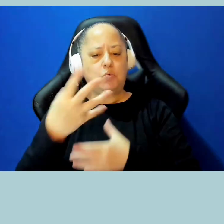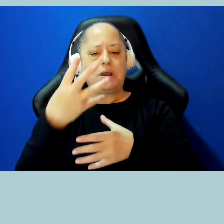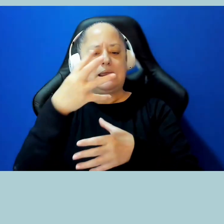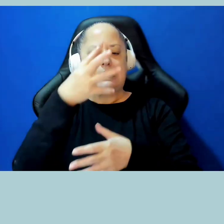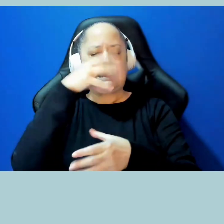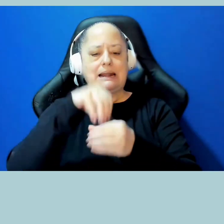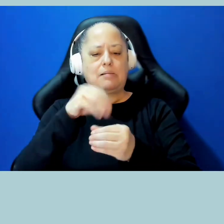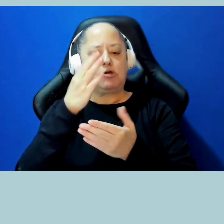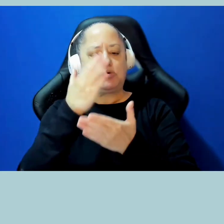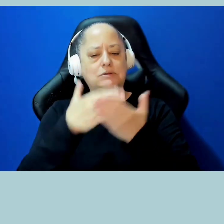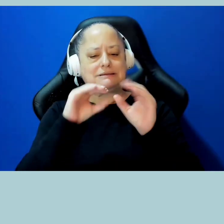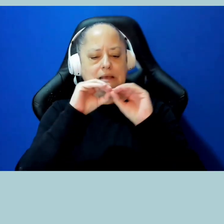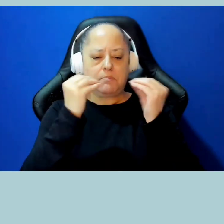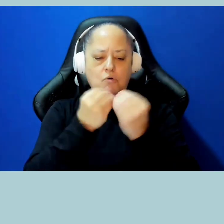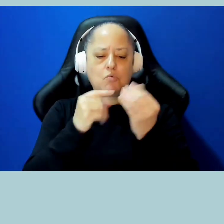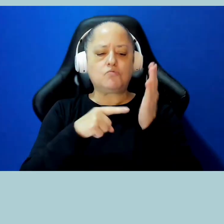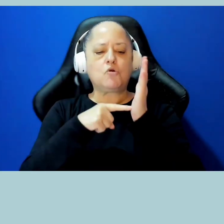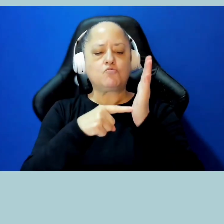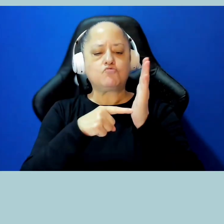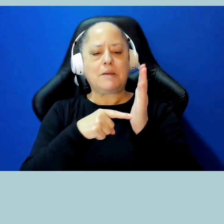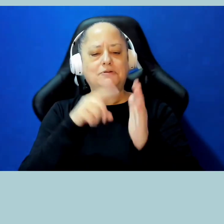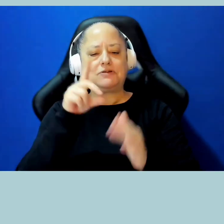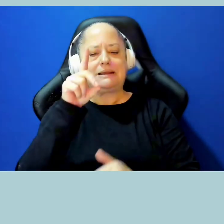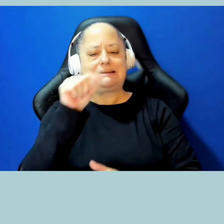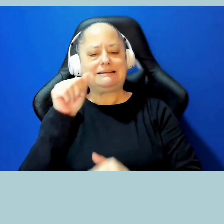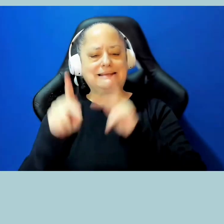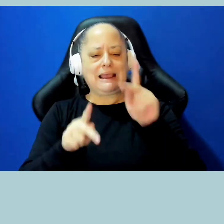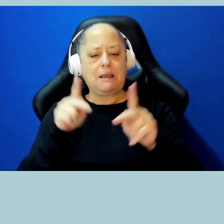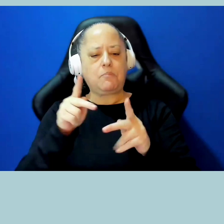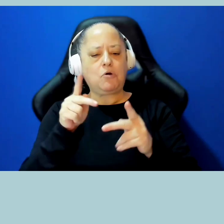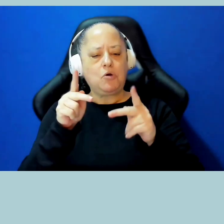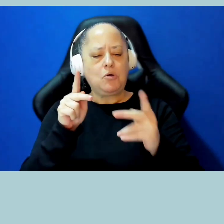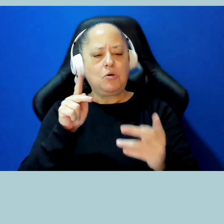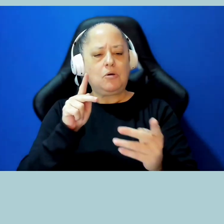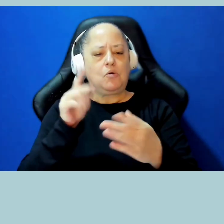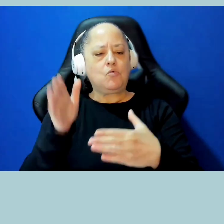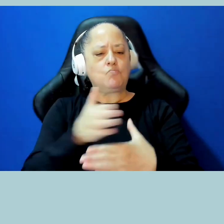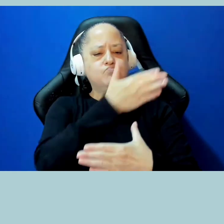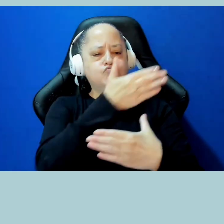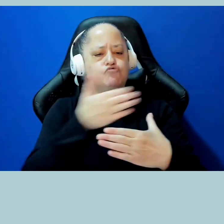that represent disabled folks, and they might have a broad reach, but that's not reaching everyone and so